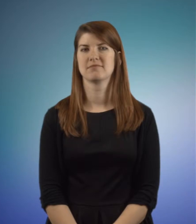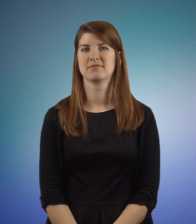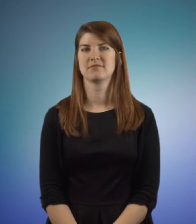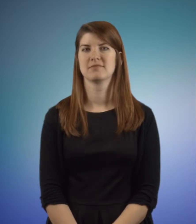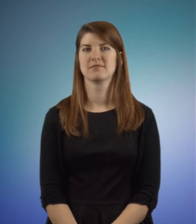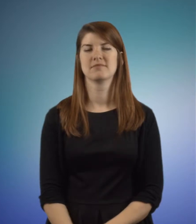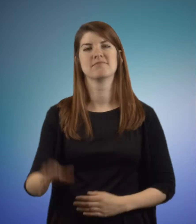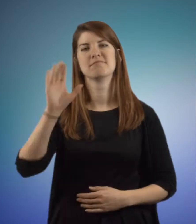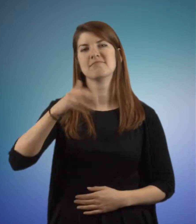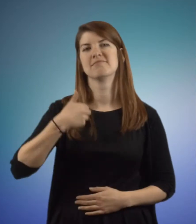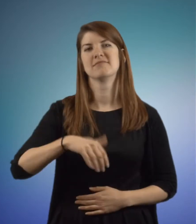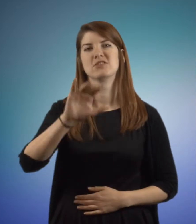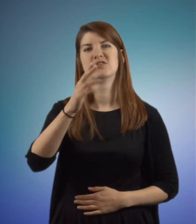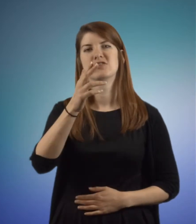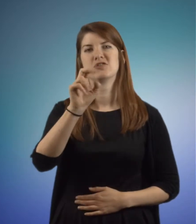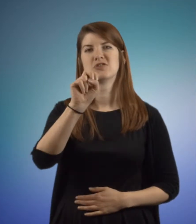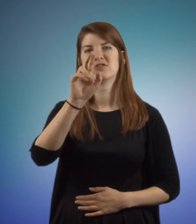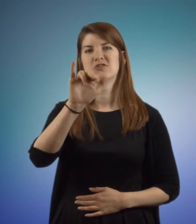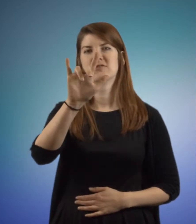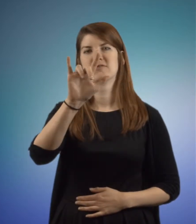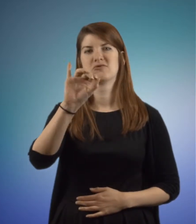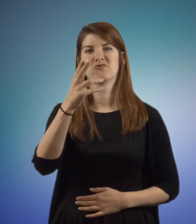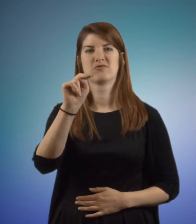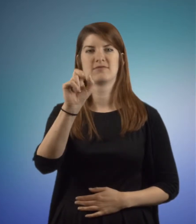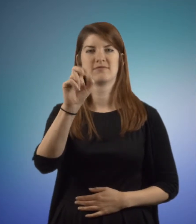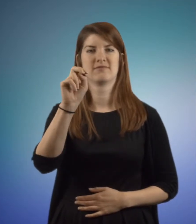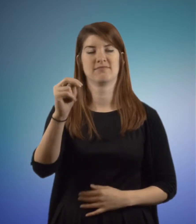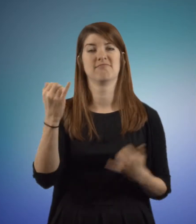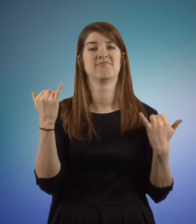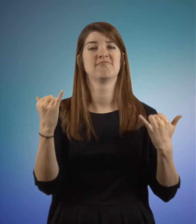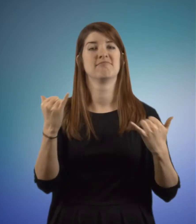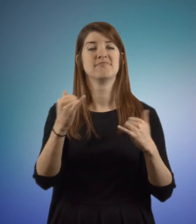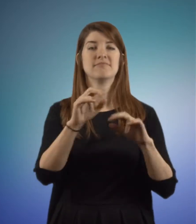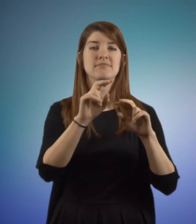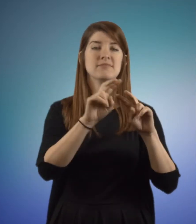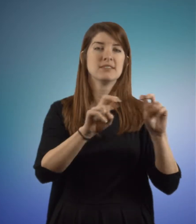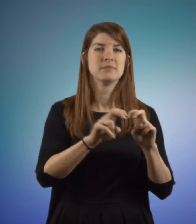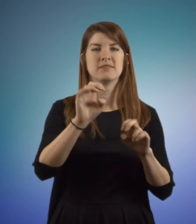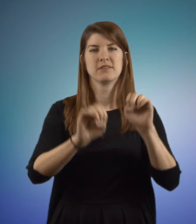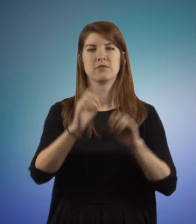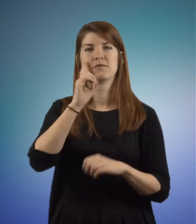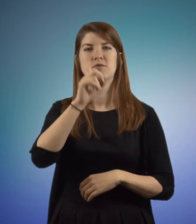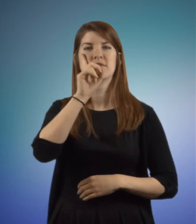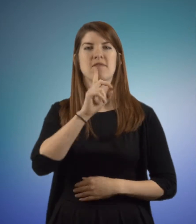Hi, this is Cheryl Johnson. And this is Assessments and Evaluations for Deaf and Hard of Hearing Children, Part 2.